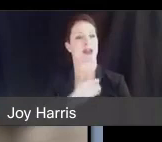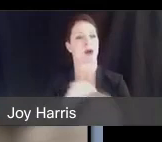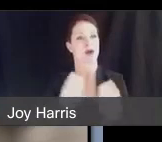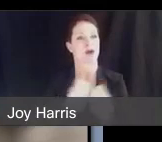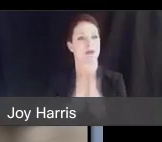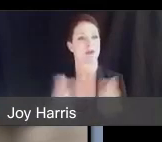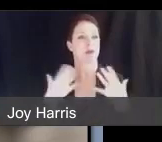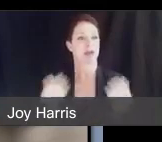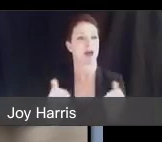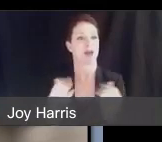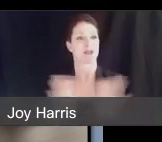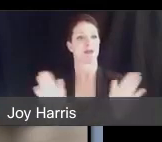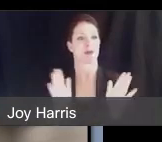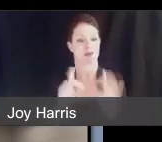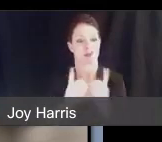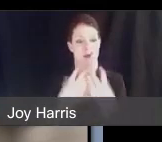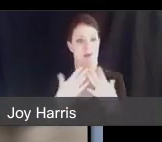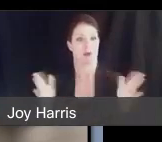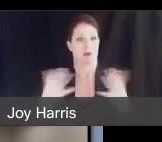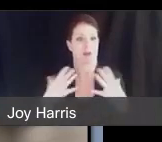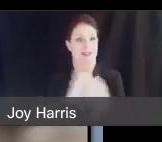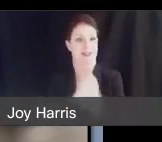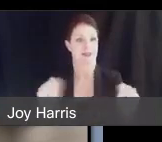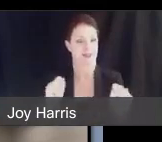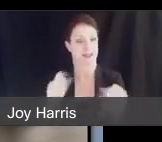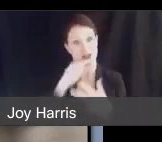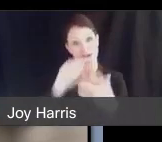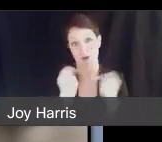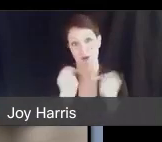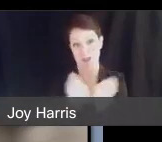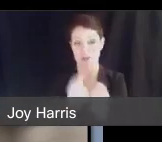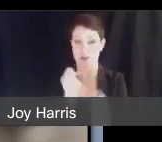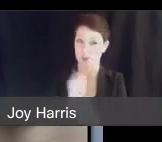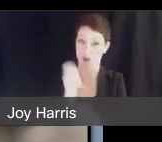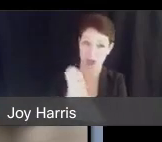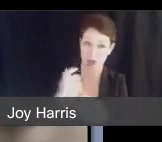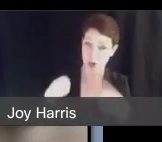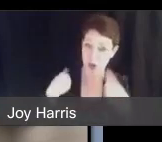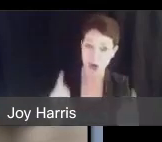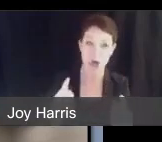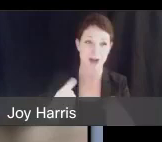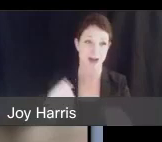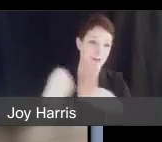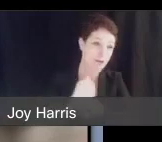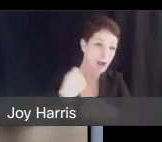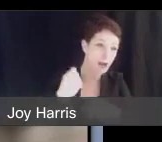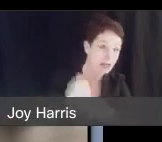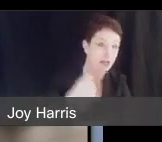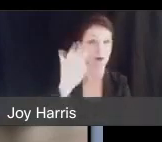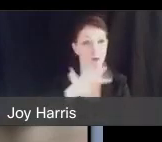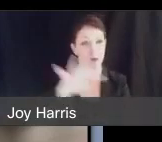of Public Safety. These teams have been fighting this pandemic non-stop for 44 weeks. While much